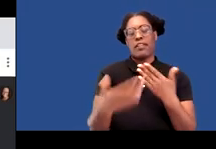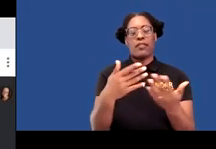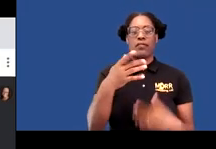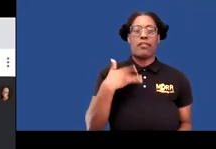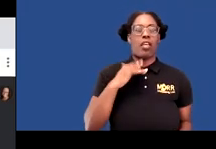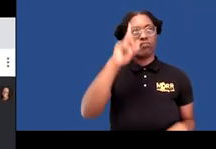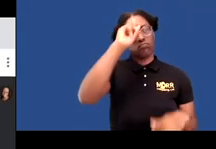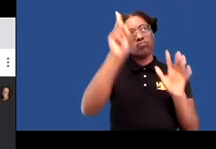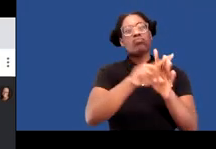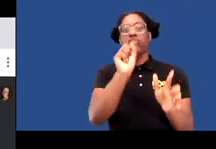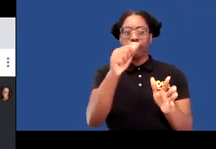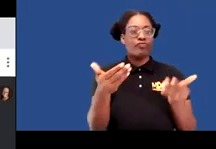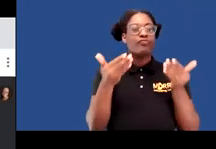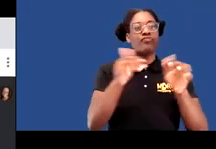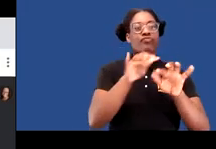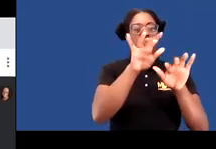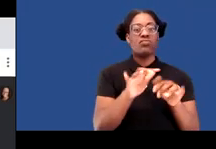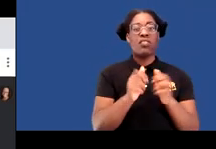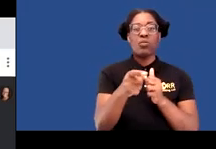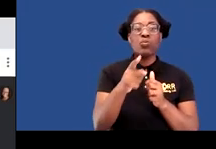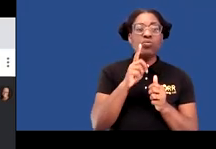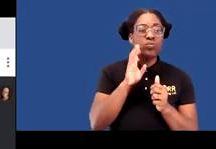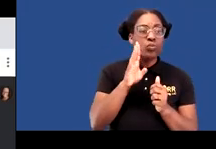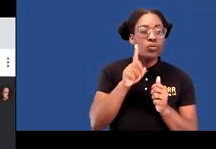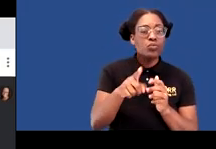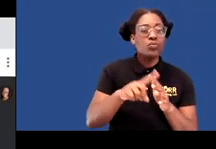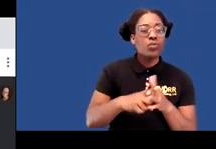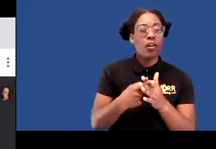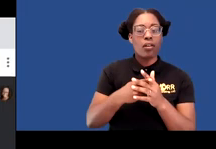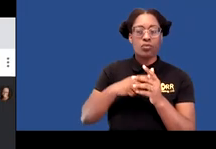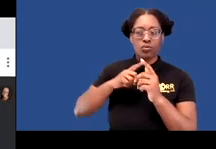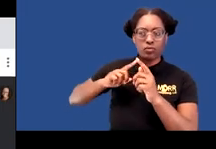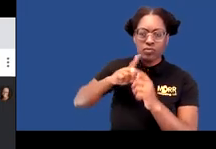How will you start working toward this vision?